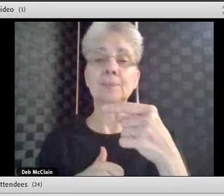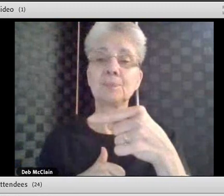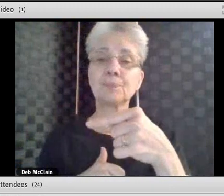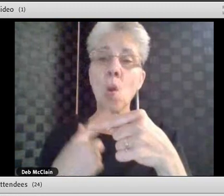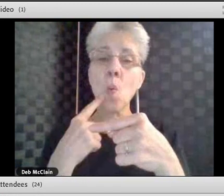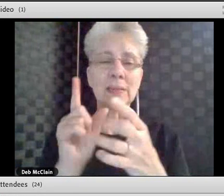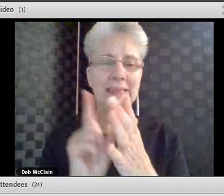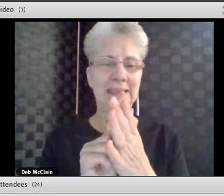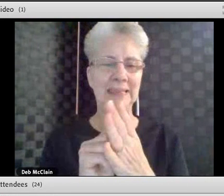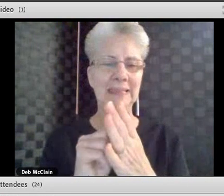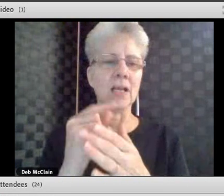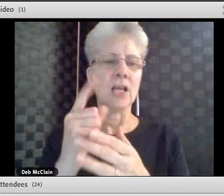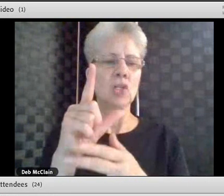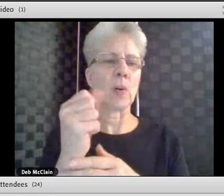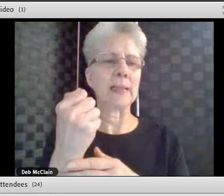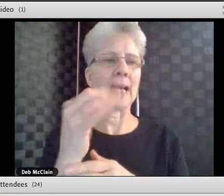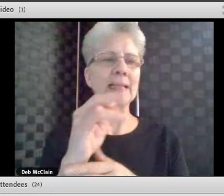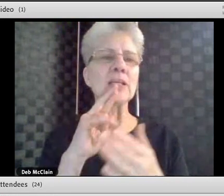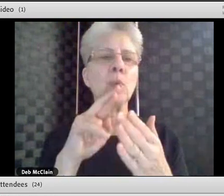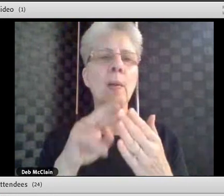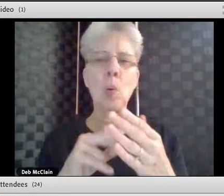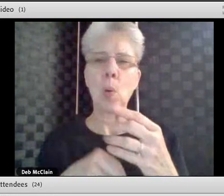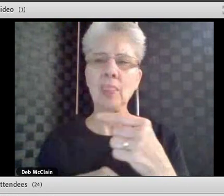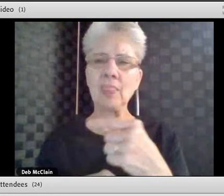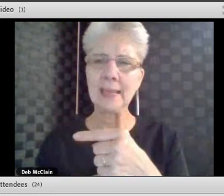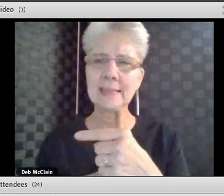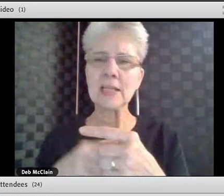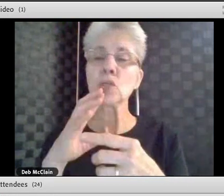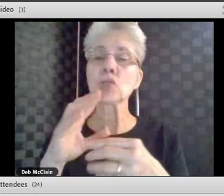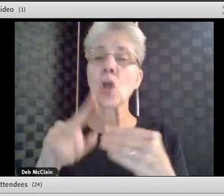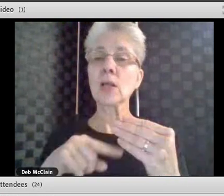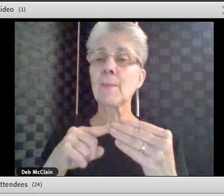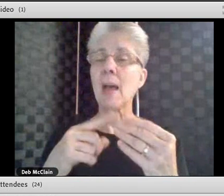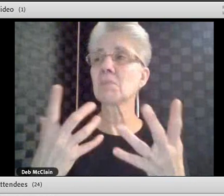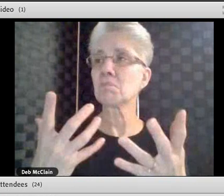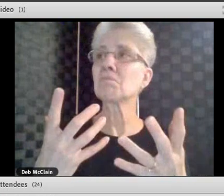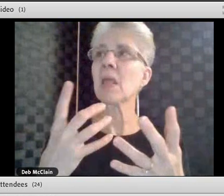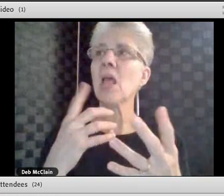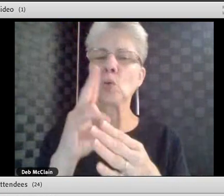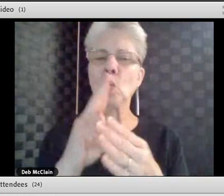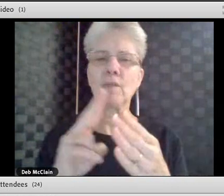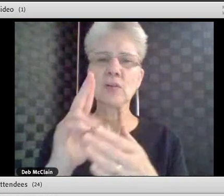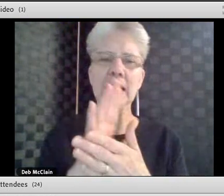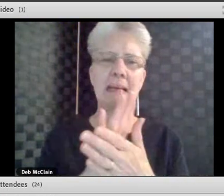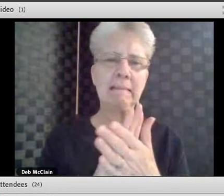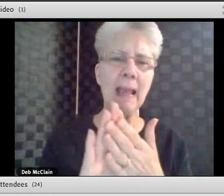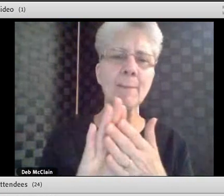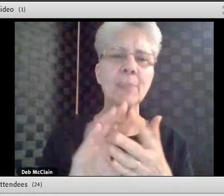It's the 2019 report, and it talks about, of course, you know, the university campuses. It gets started, but it doesn't just have to be that.